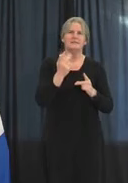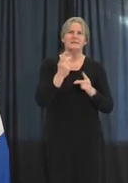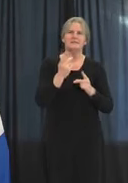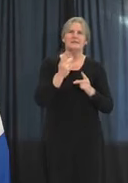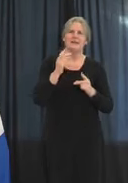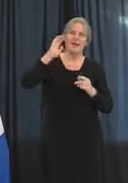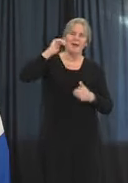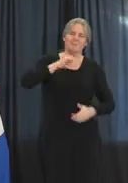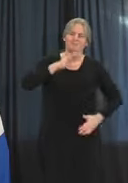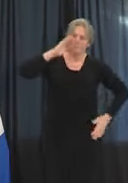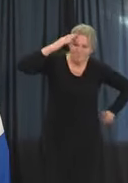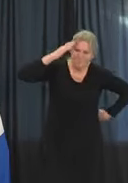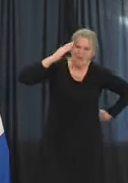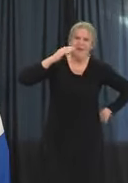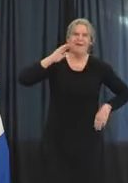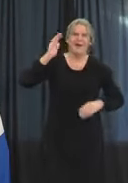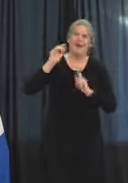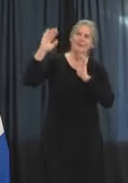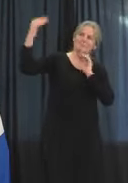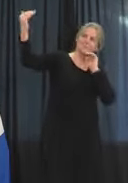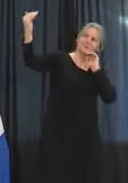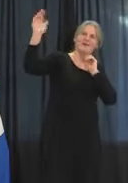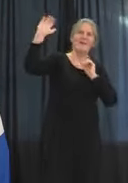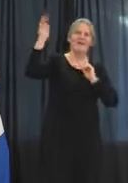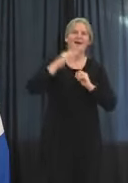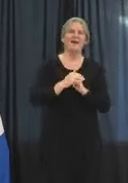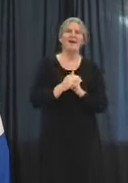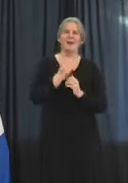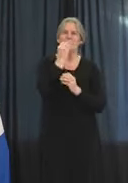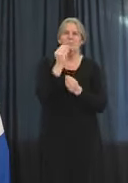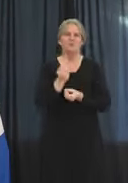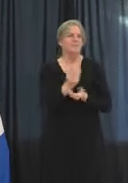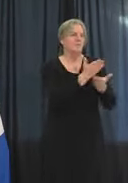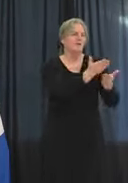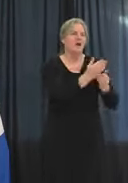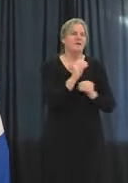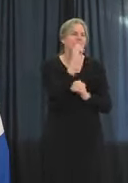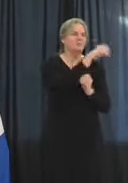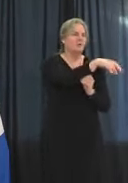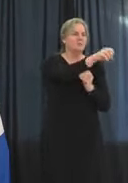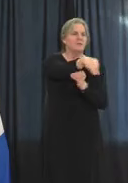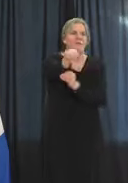greetings, and I'm seeing Yukoners delivering groceries and care packages to others who